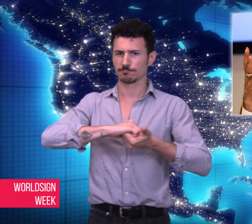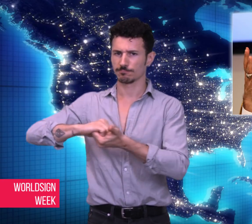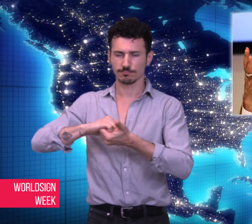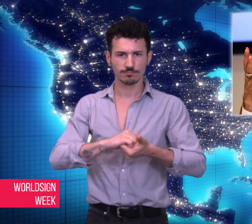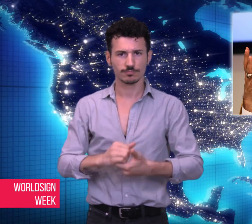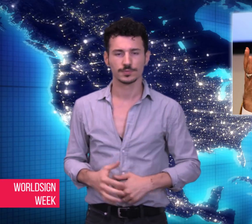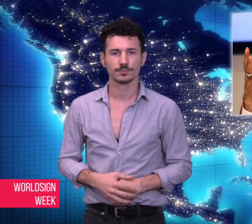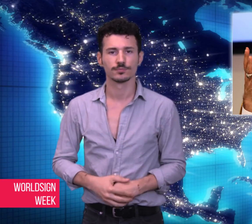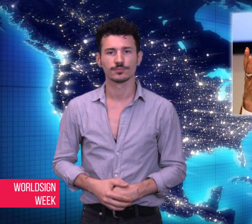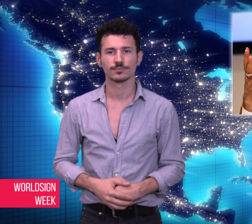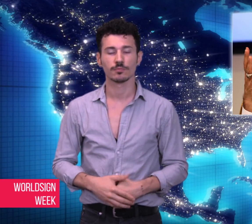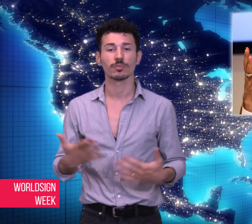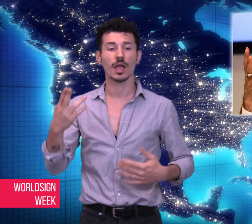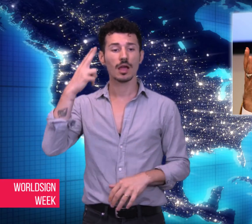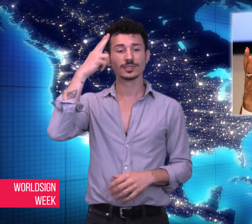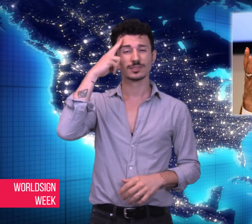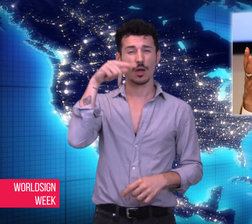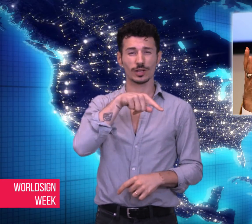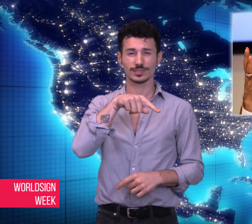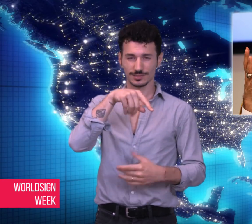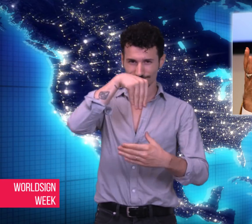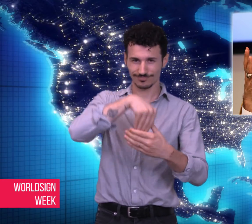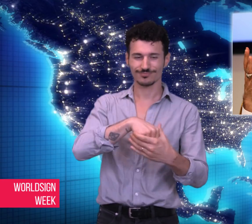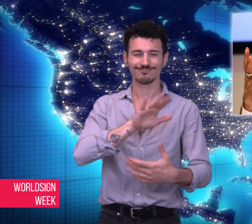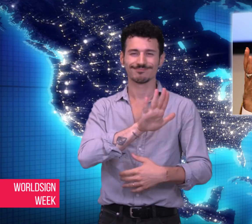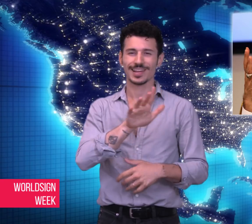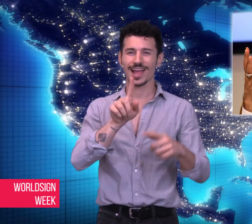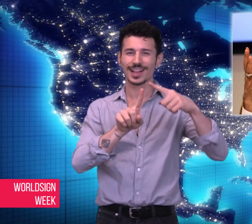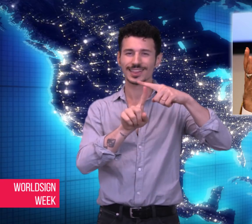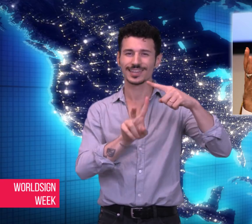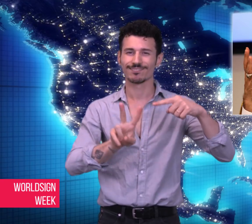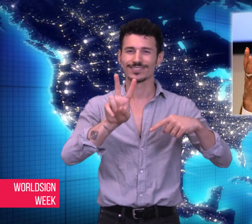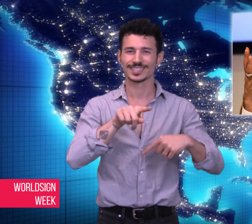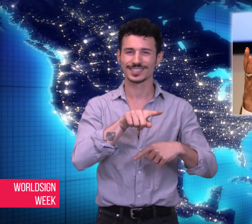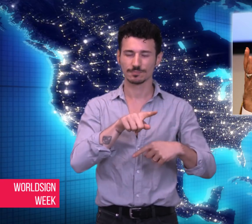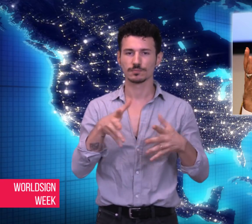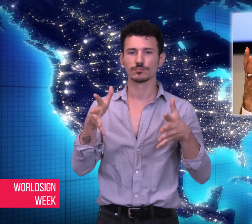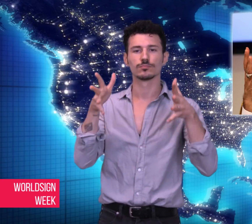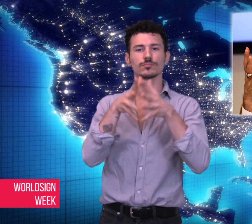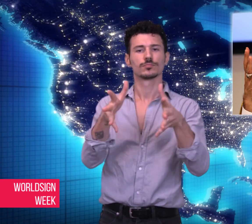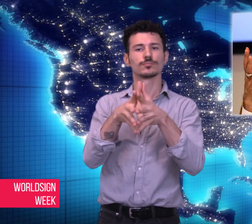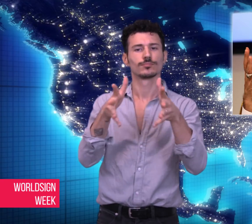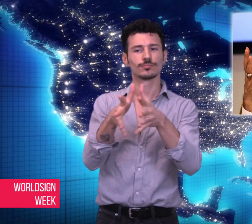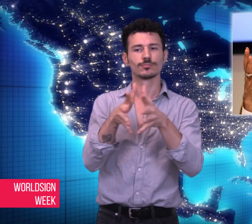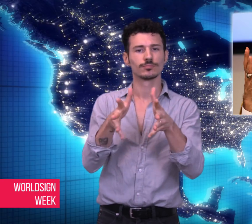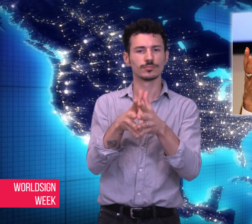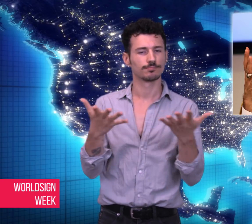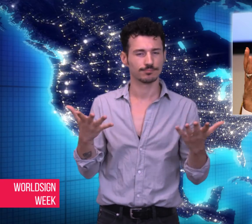Toronto starting next Monday. When